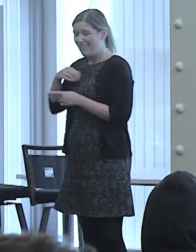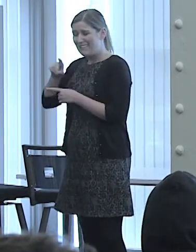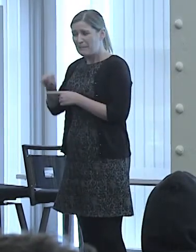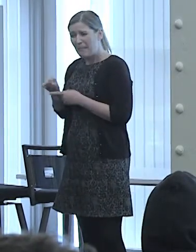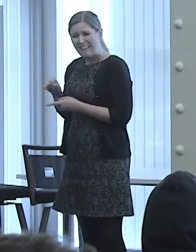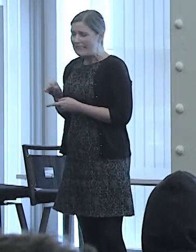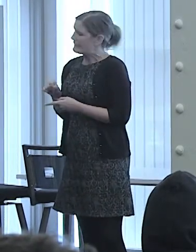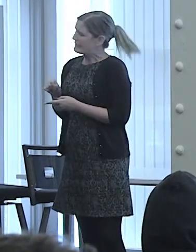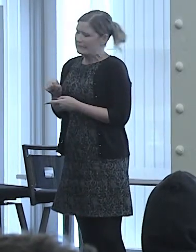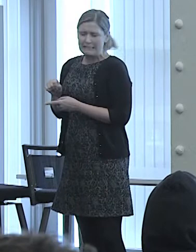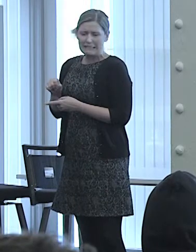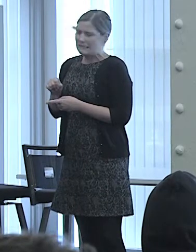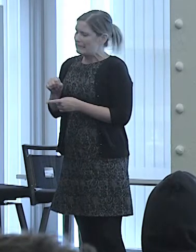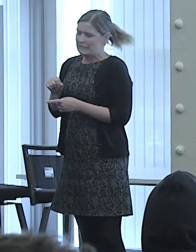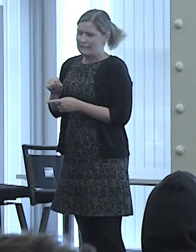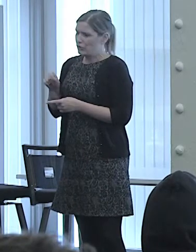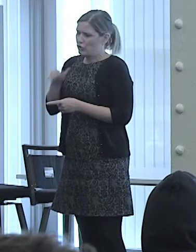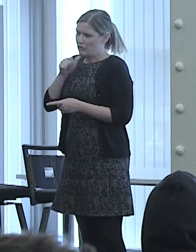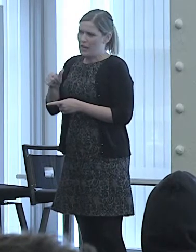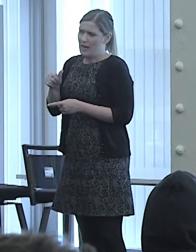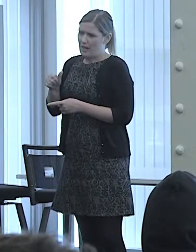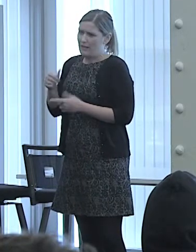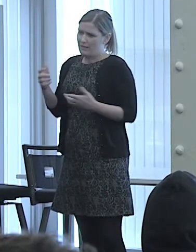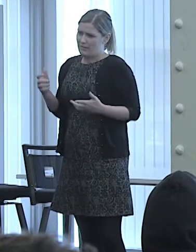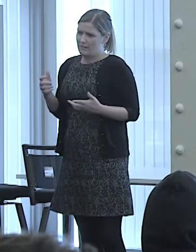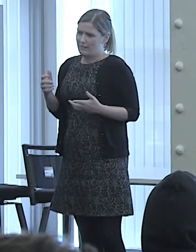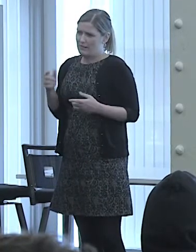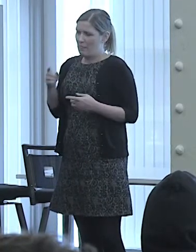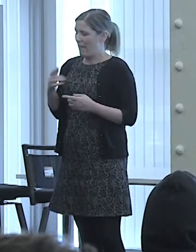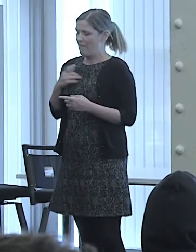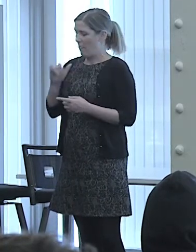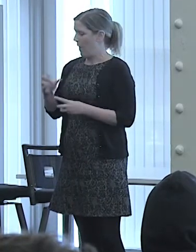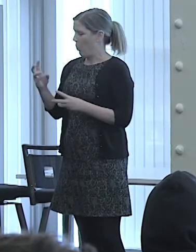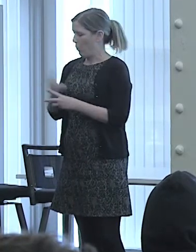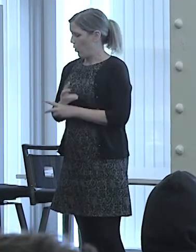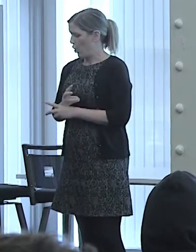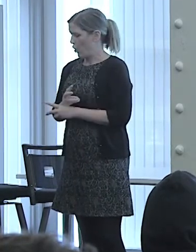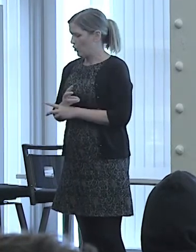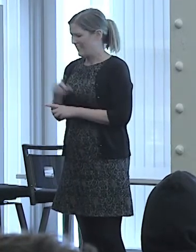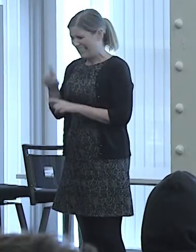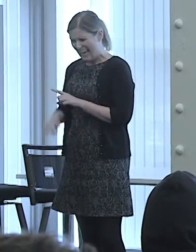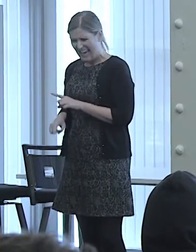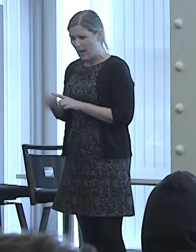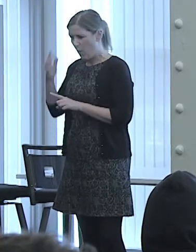We're just gonna say autistic is somehow the worst thing ever and unthinkable because we're innocent angels,